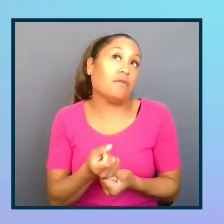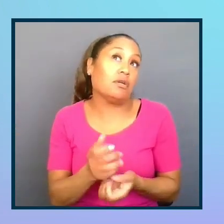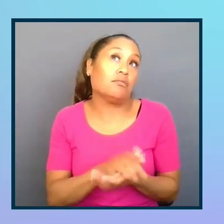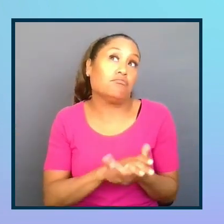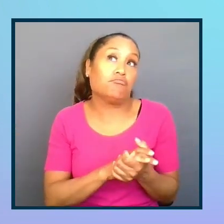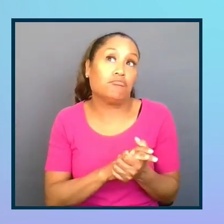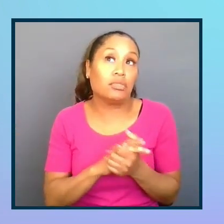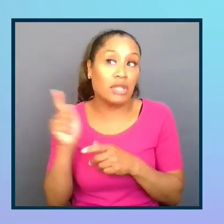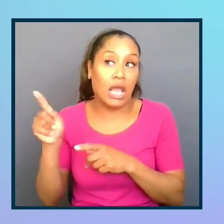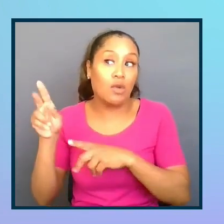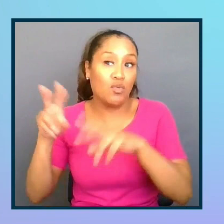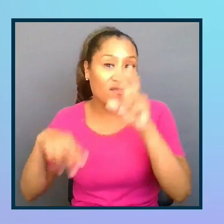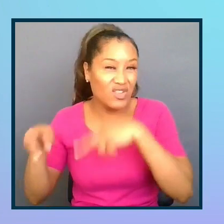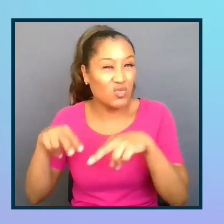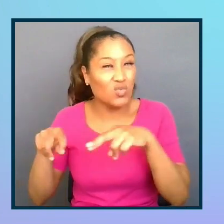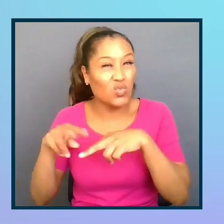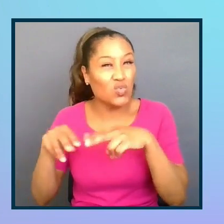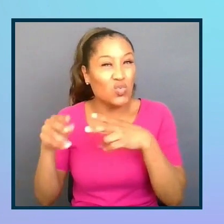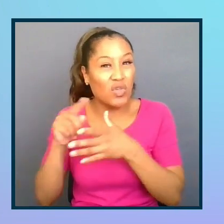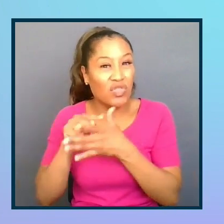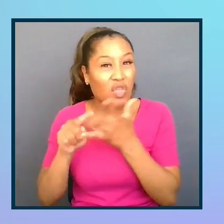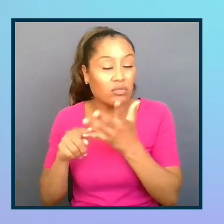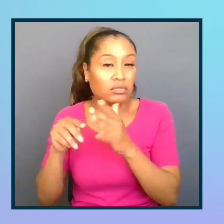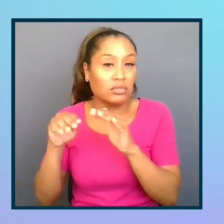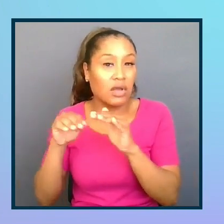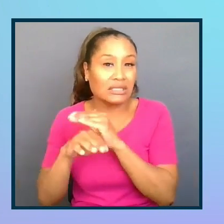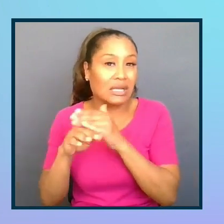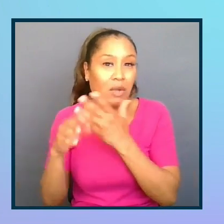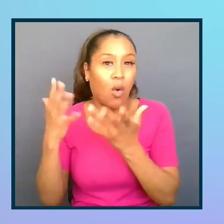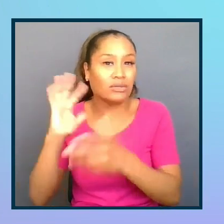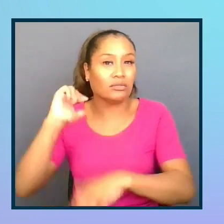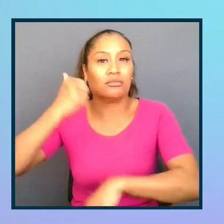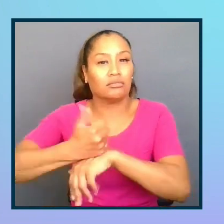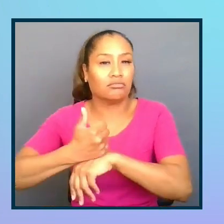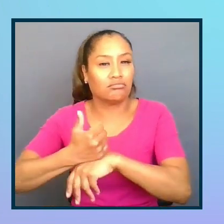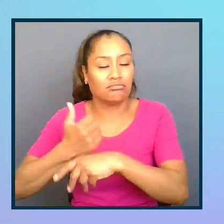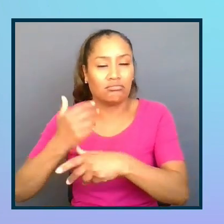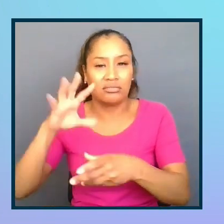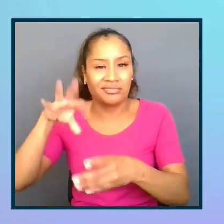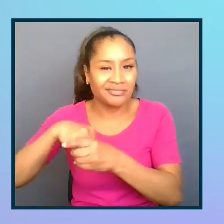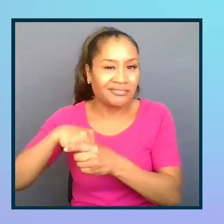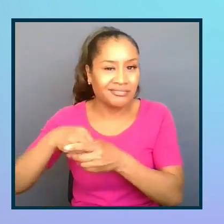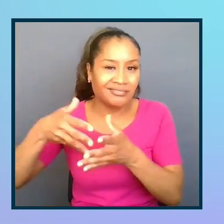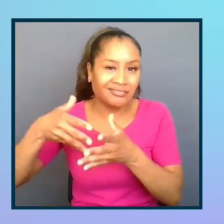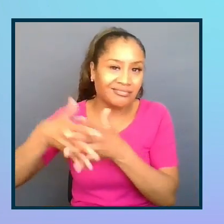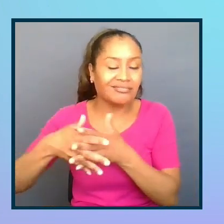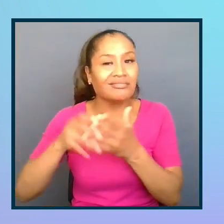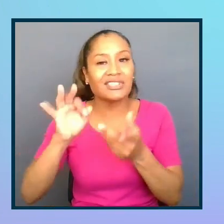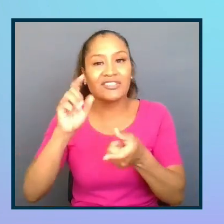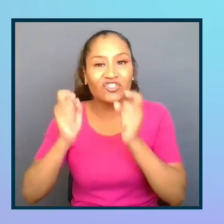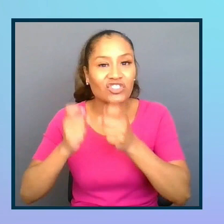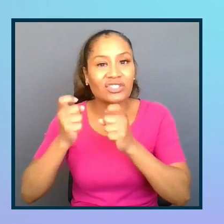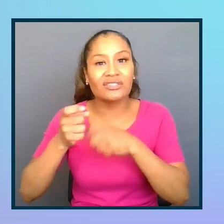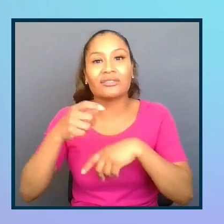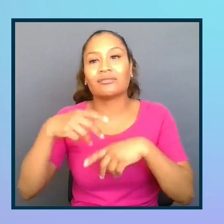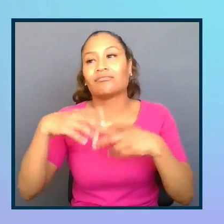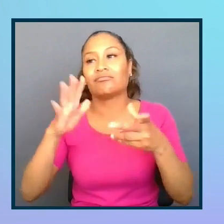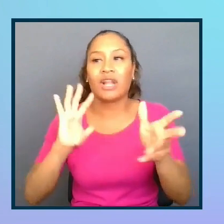accessibility would be fed in so that any changes or updates that are made following changes